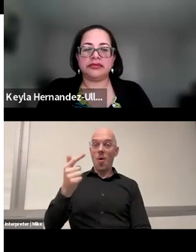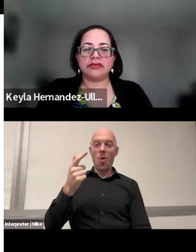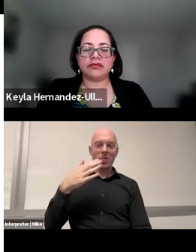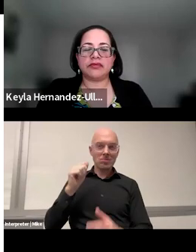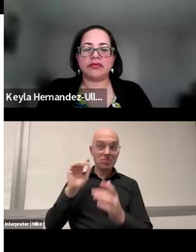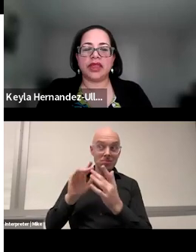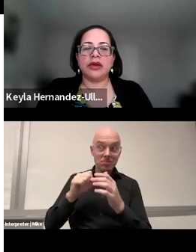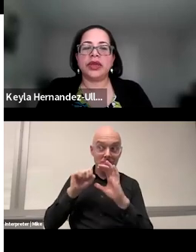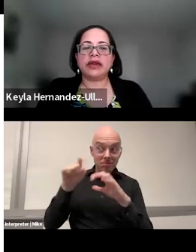Keyla Hernandez-Ulloa: Next slide, please.